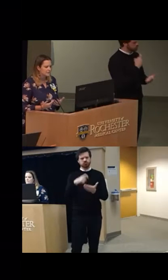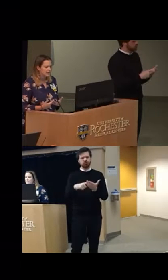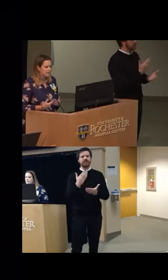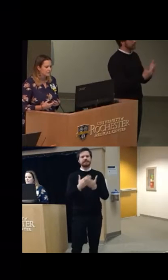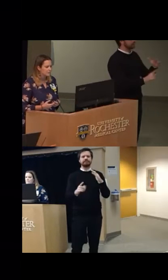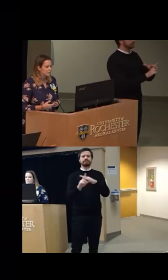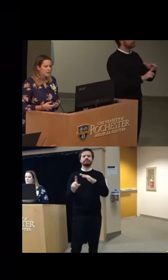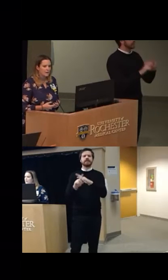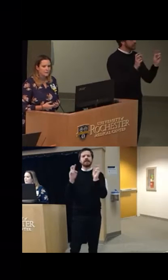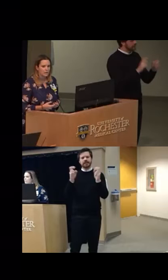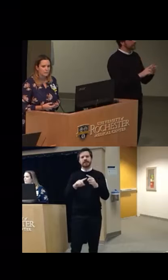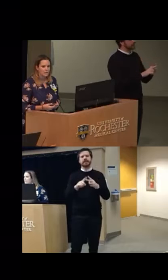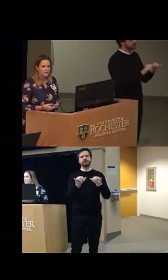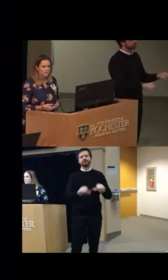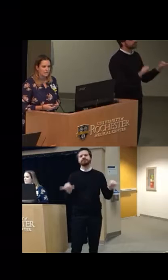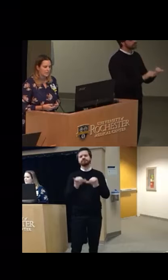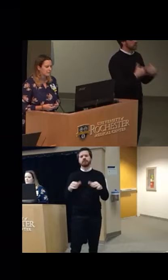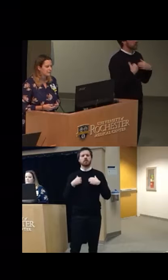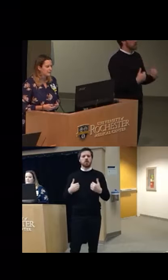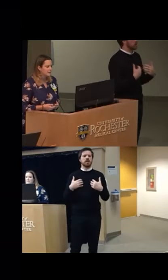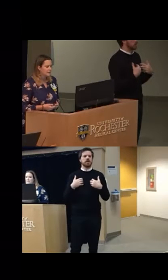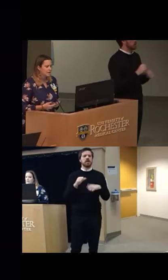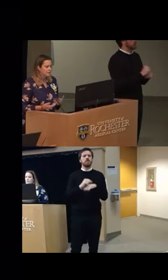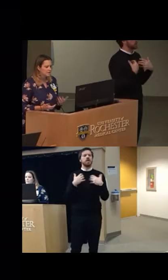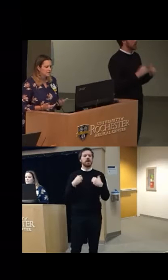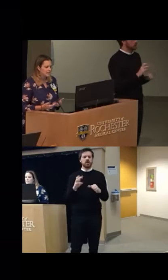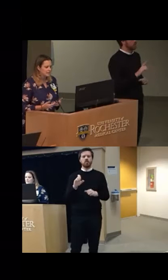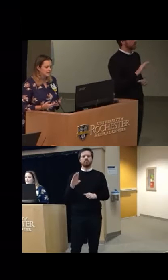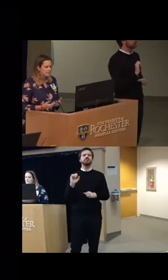and patterns of employee health and well-being that we're seeing and to understand the mechanisms